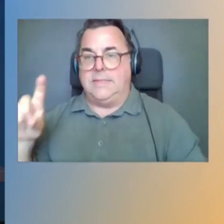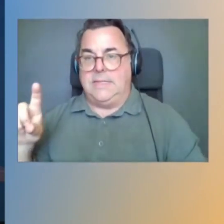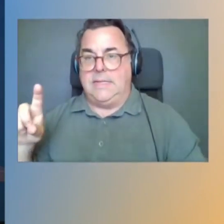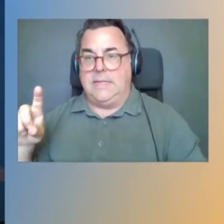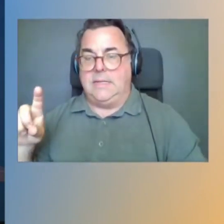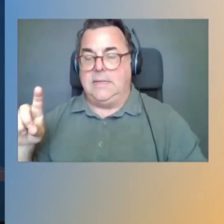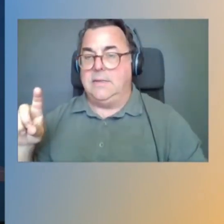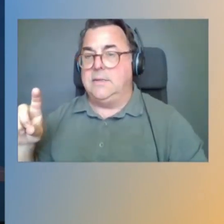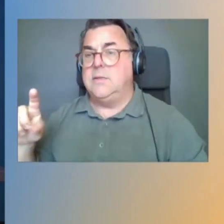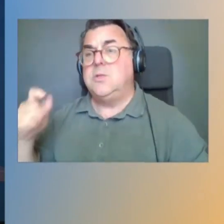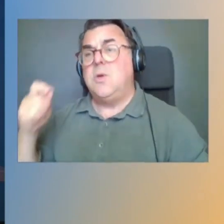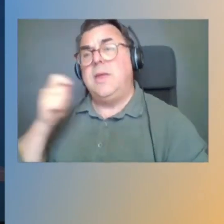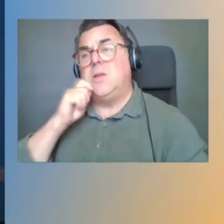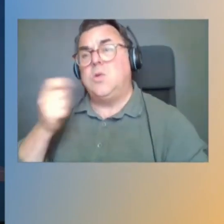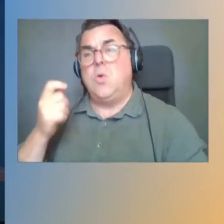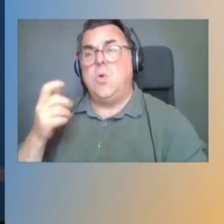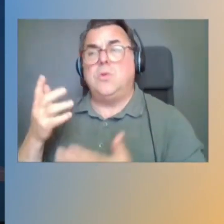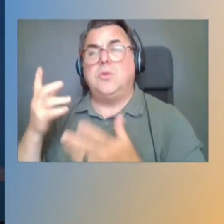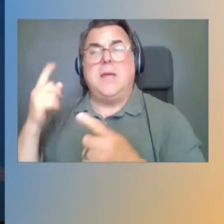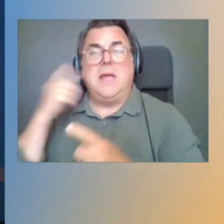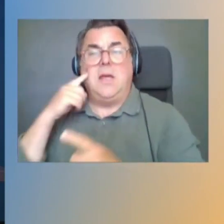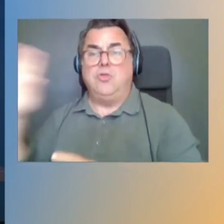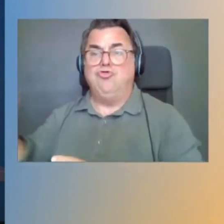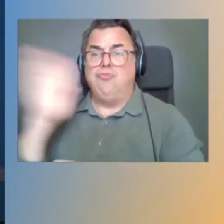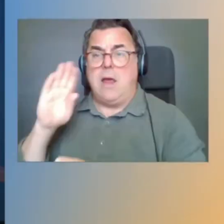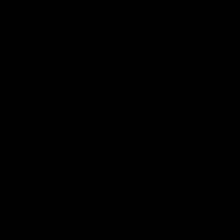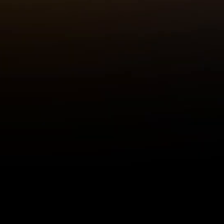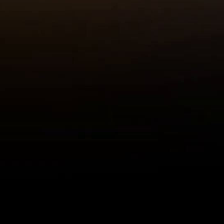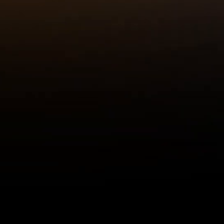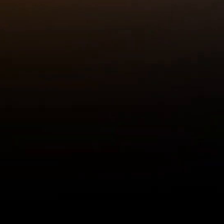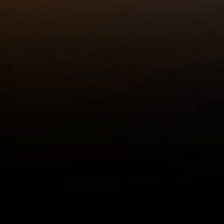to be able to hear directly from customer and get that going.